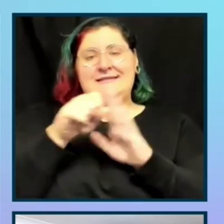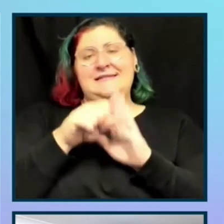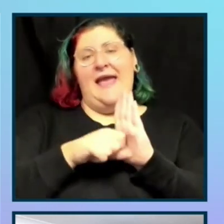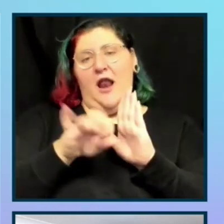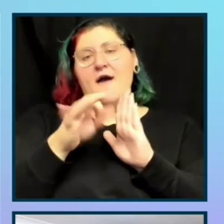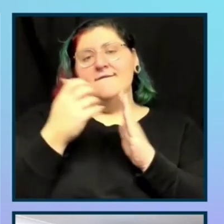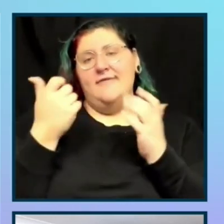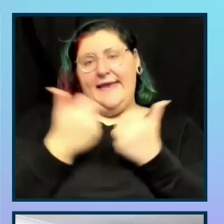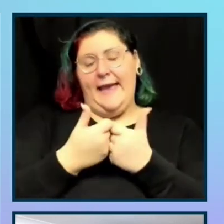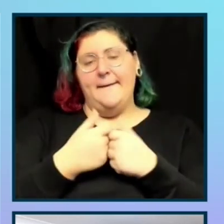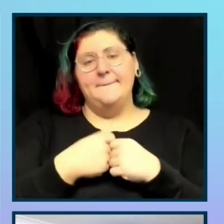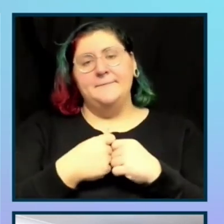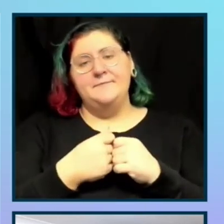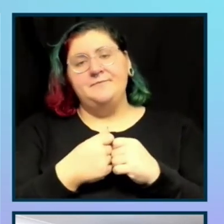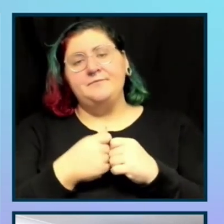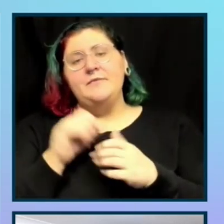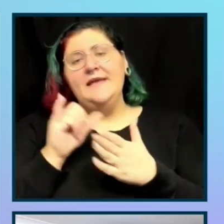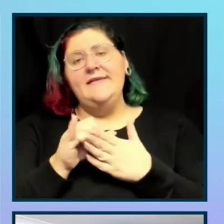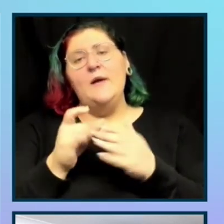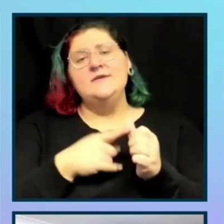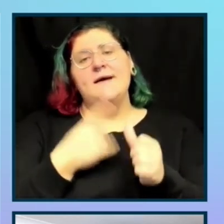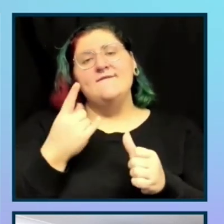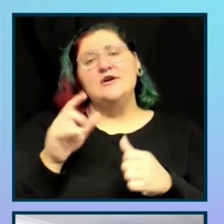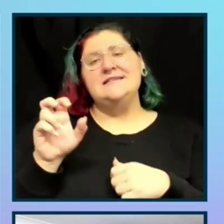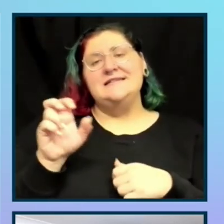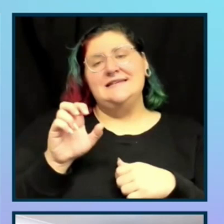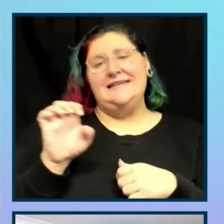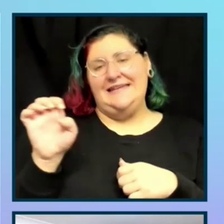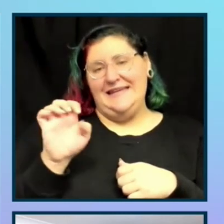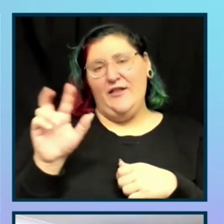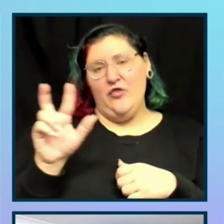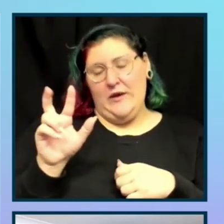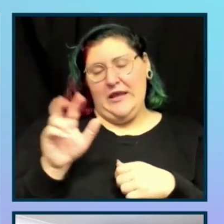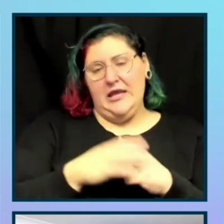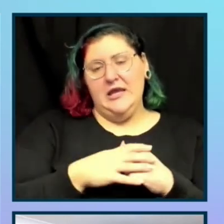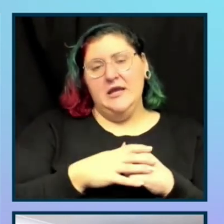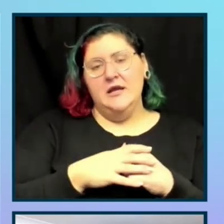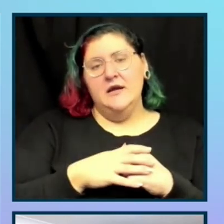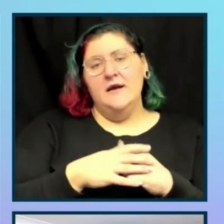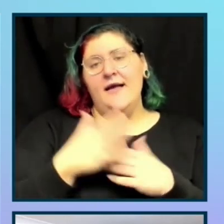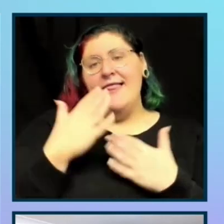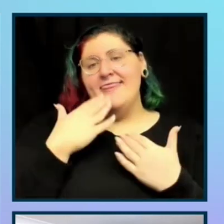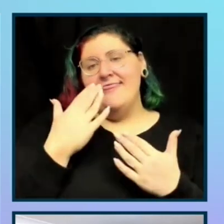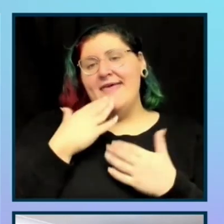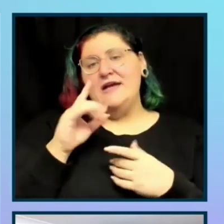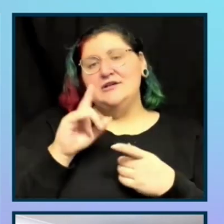it was my first E3 I could actually go to. Thanks to the Winston Churchill Memorial Trust